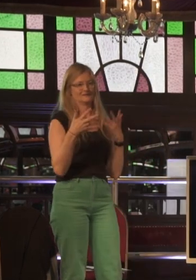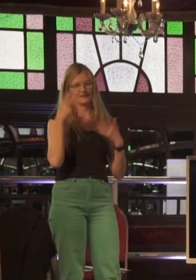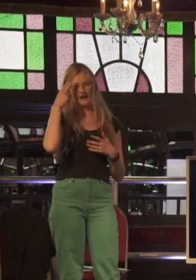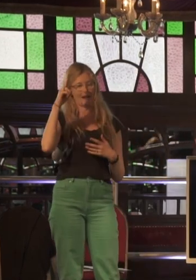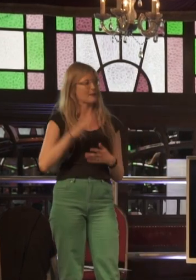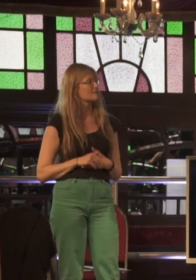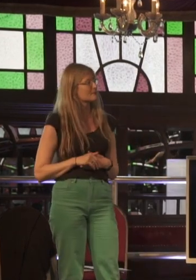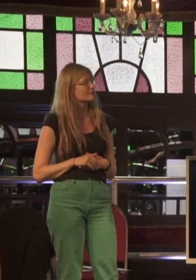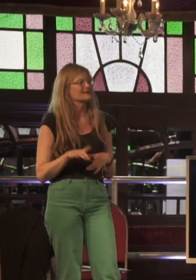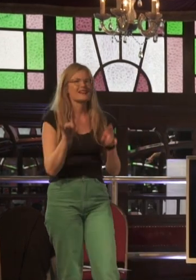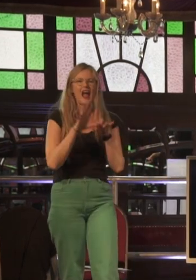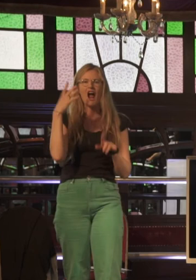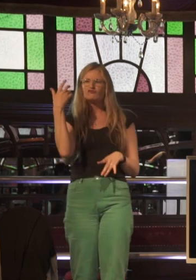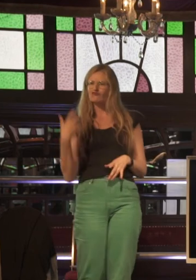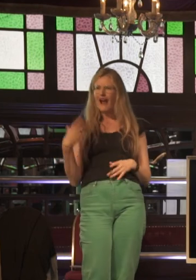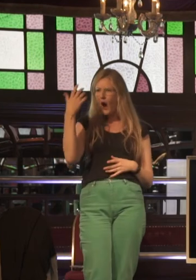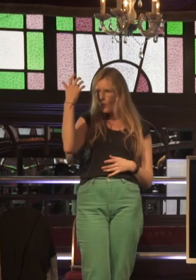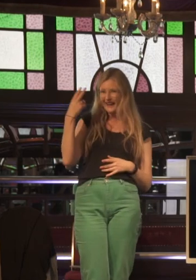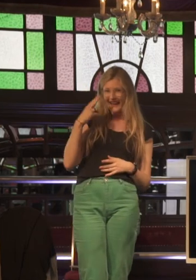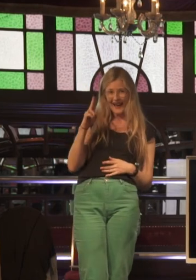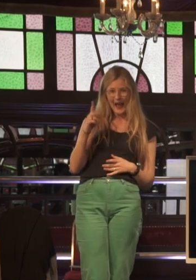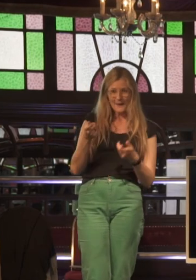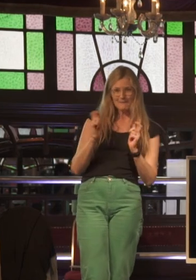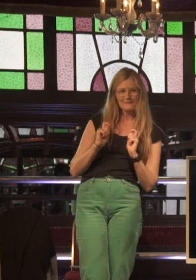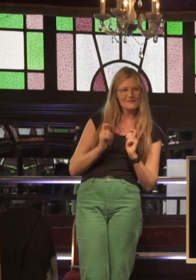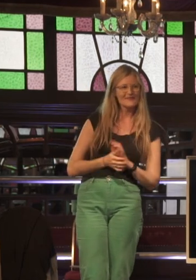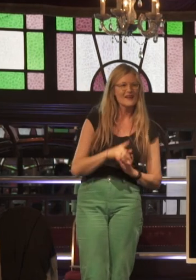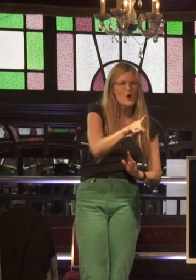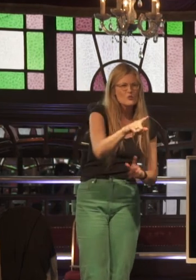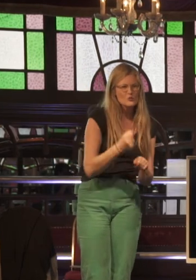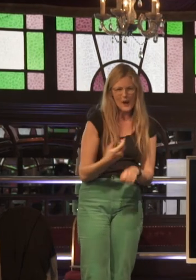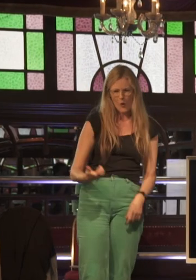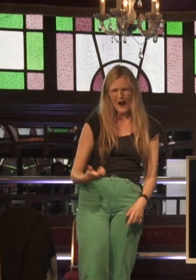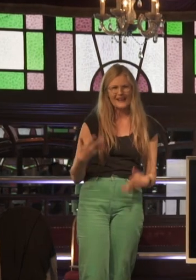I think it's like bestowing drag queens' names. Why are you doing a wanker sign?